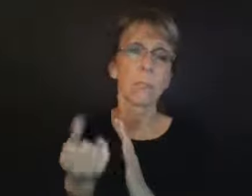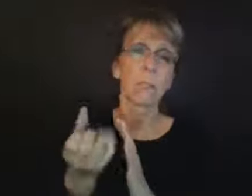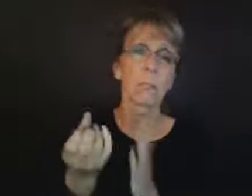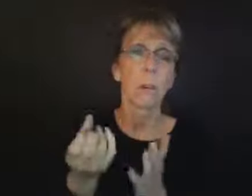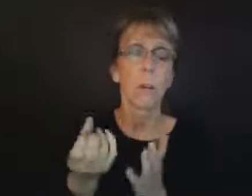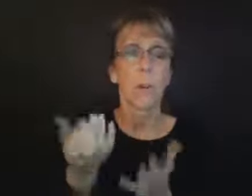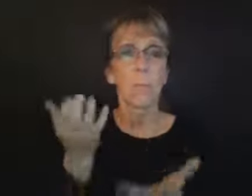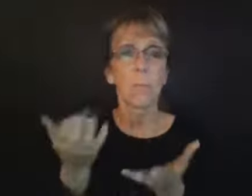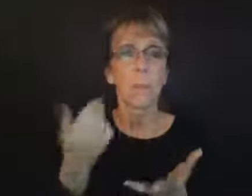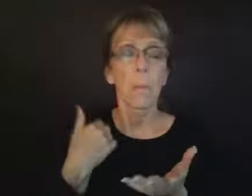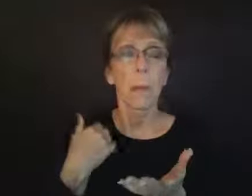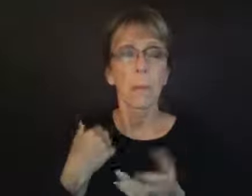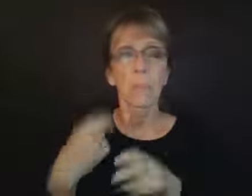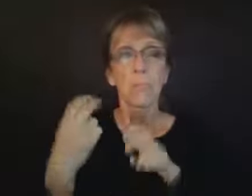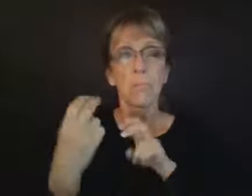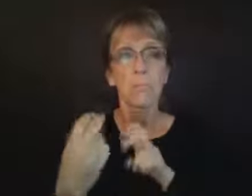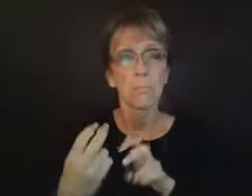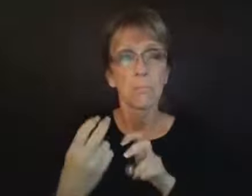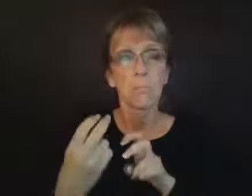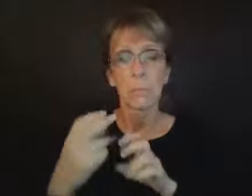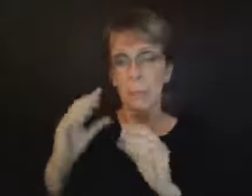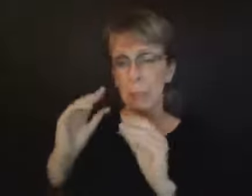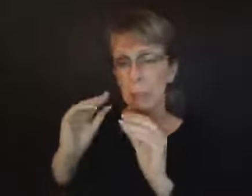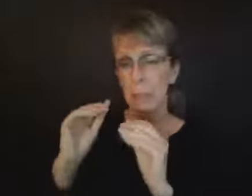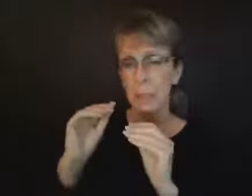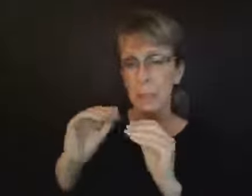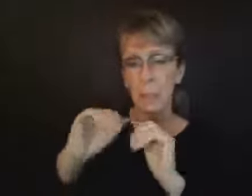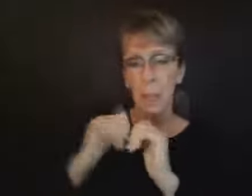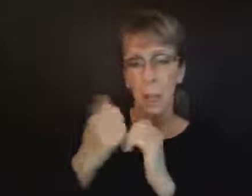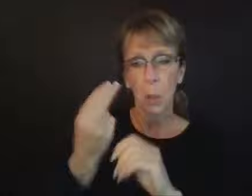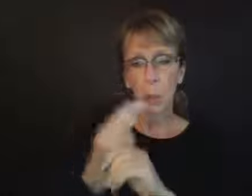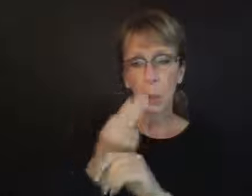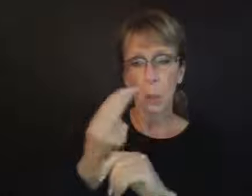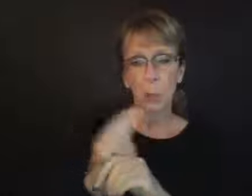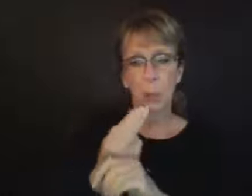Maybe a student and I were sitting across from each other while I was